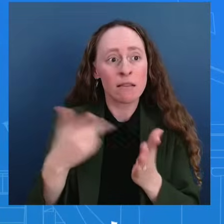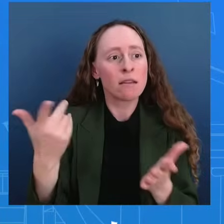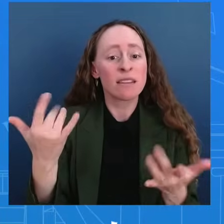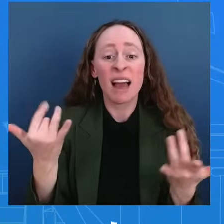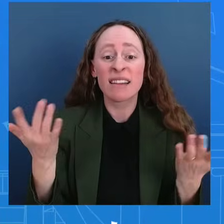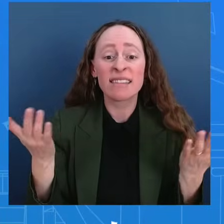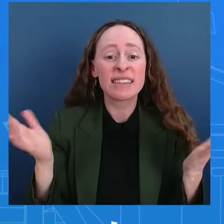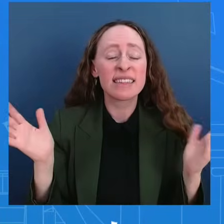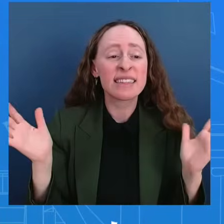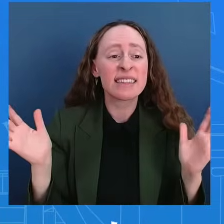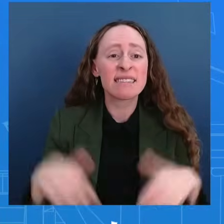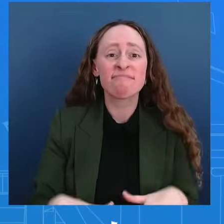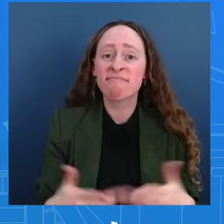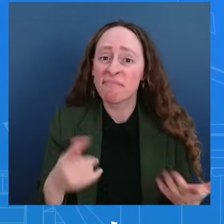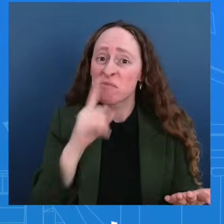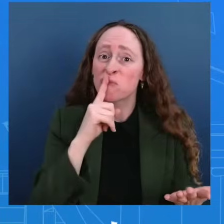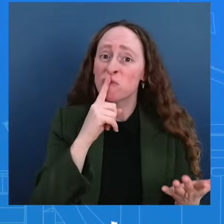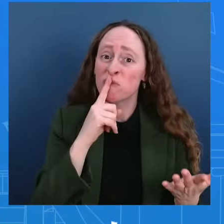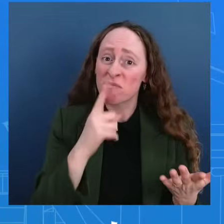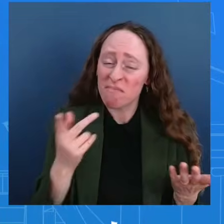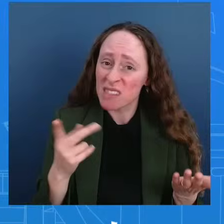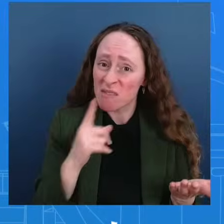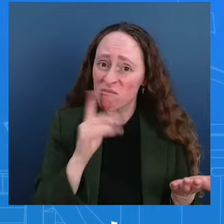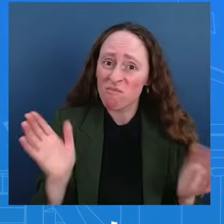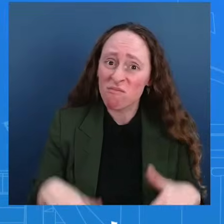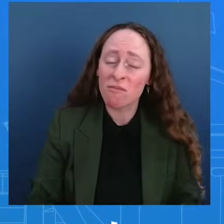in his statement last night is that Speaker Johnson has said